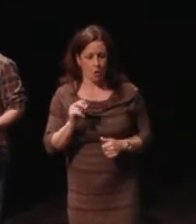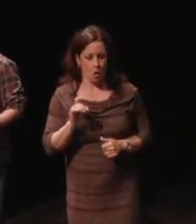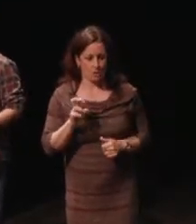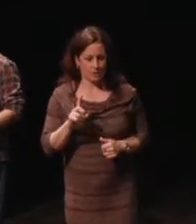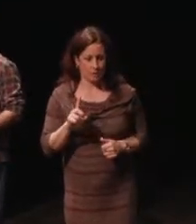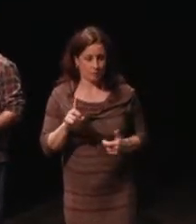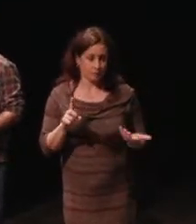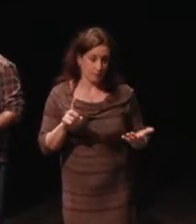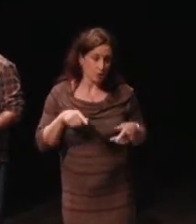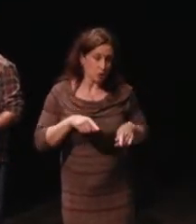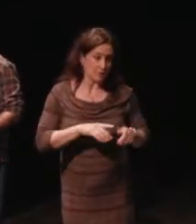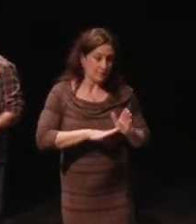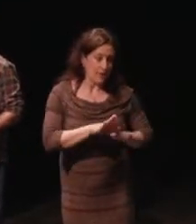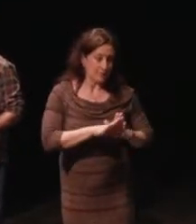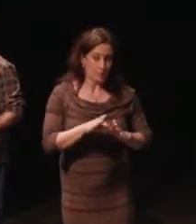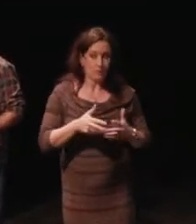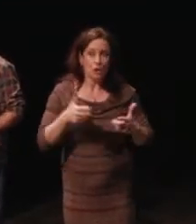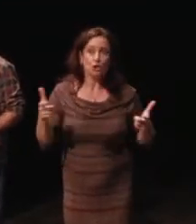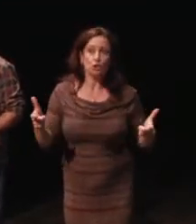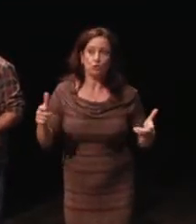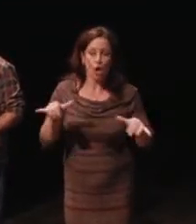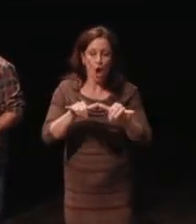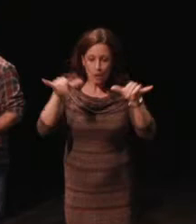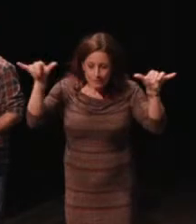There would be a huge architectural change.